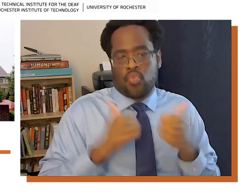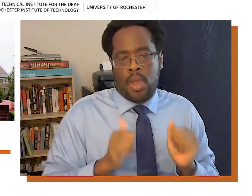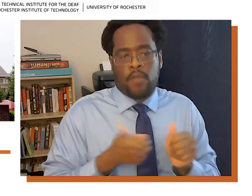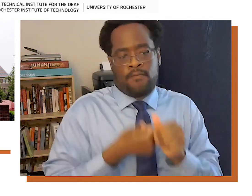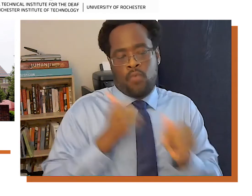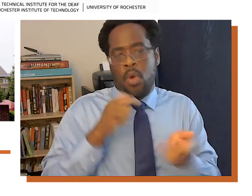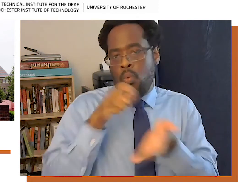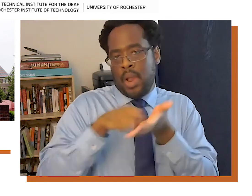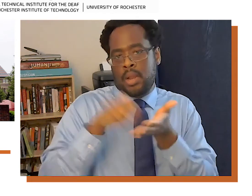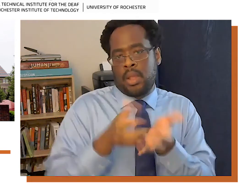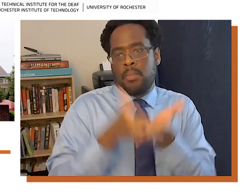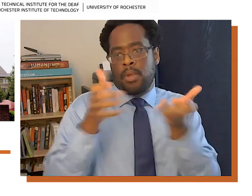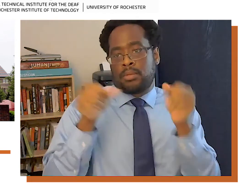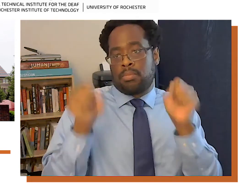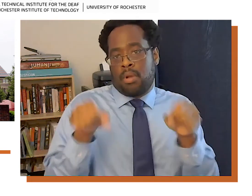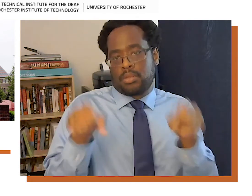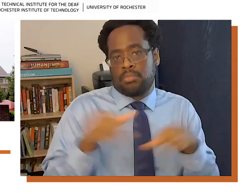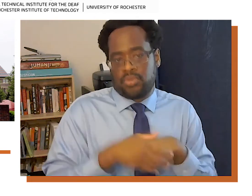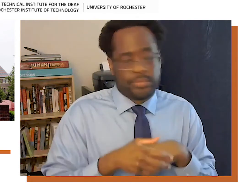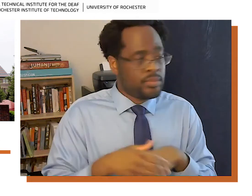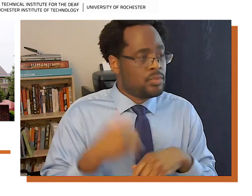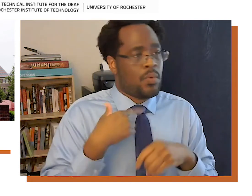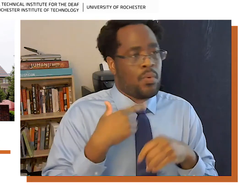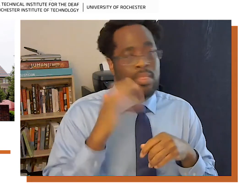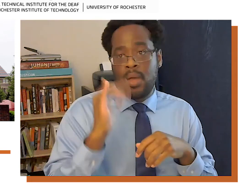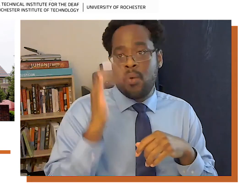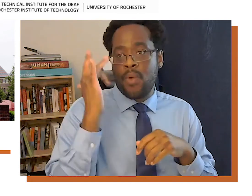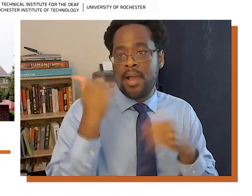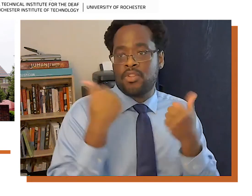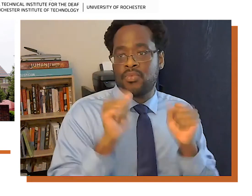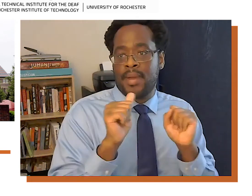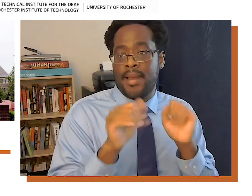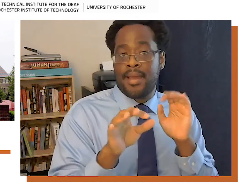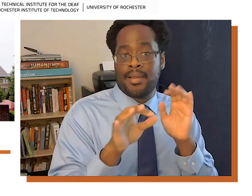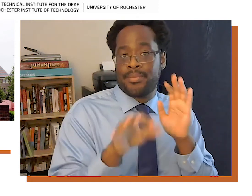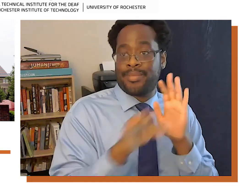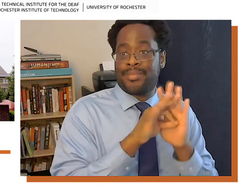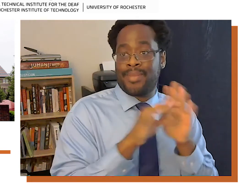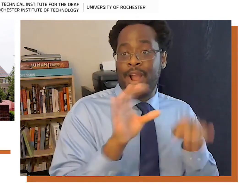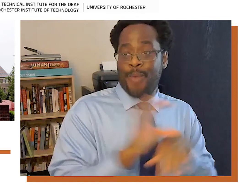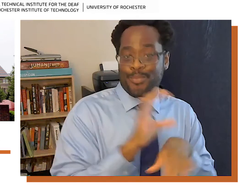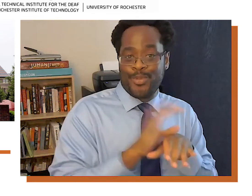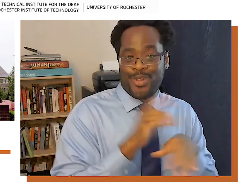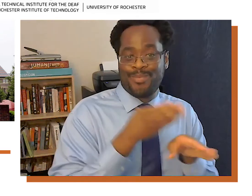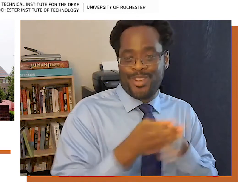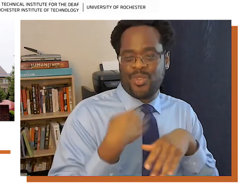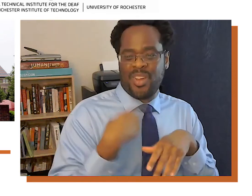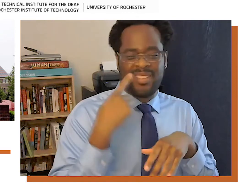that I wanted to avoid writing as much as possible, so that's also why I tried to think, "I was a computing major.